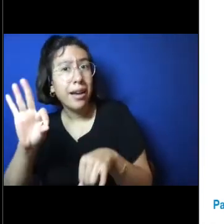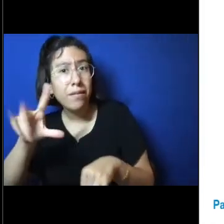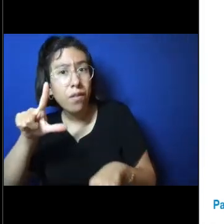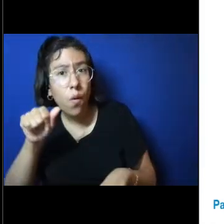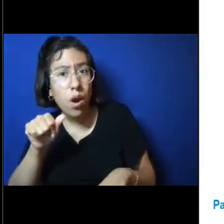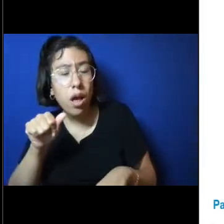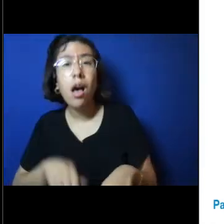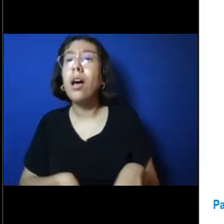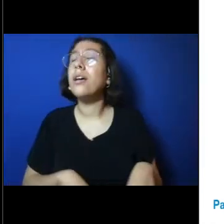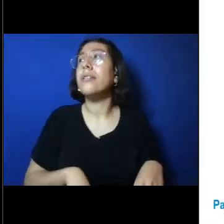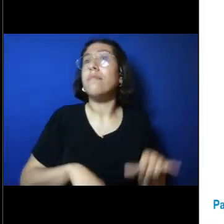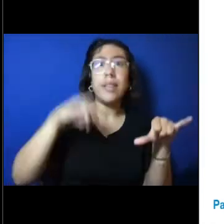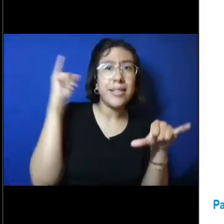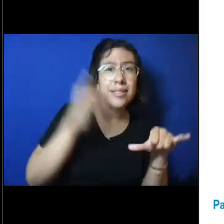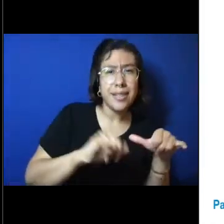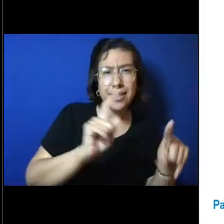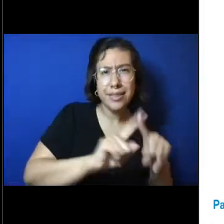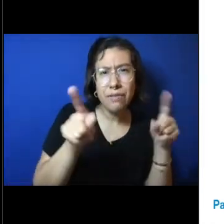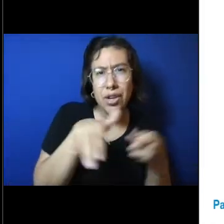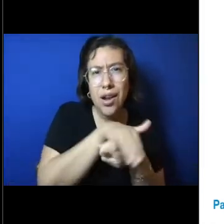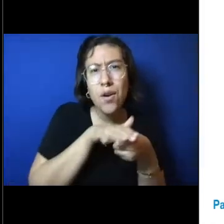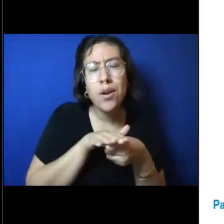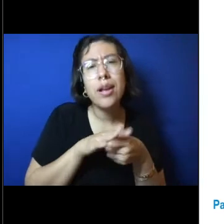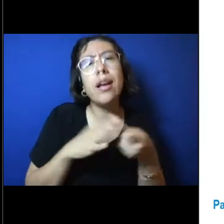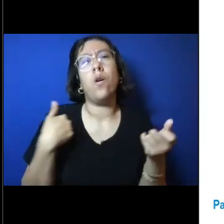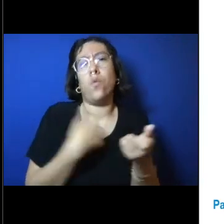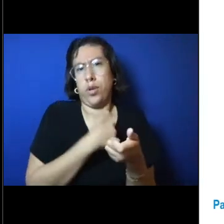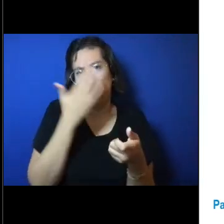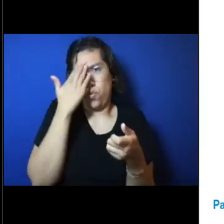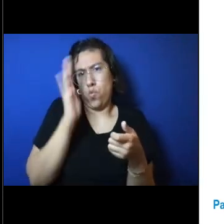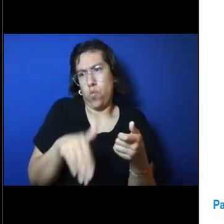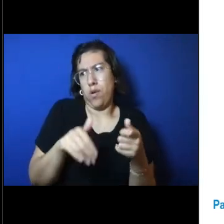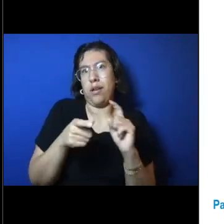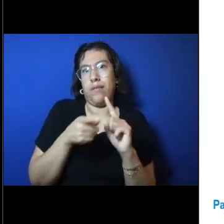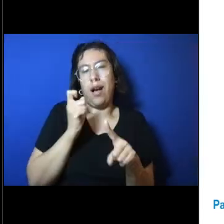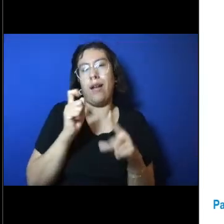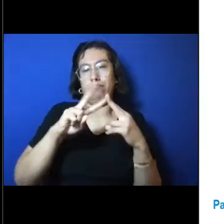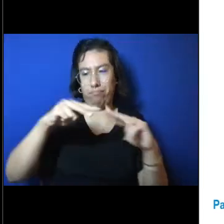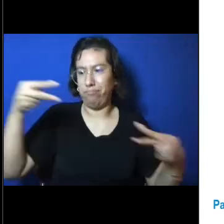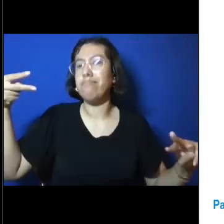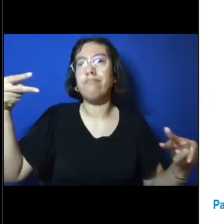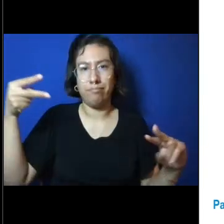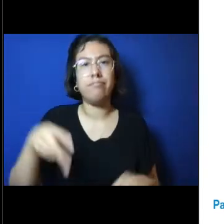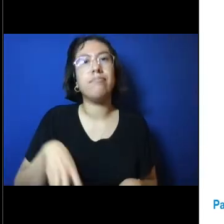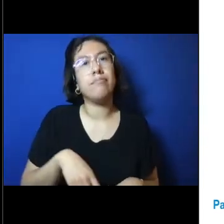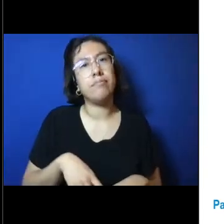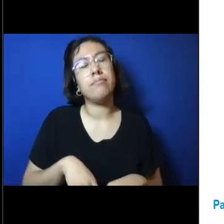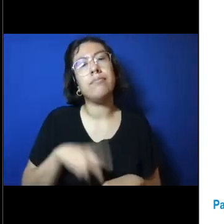Did they nest somewhere else? We can get that information from genetics. And then the other thing is we get